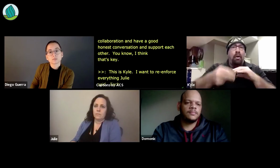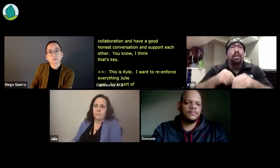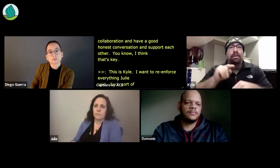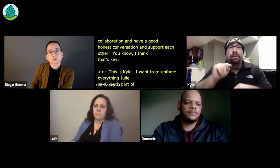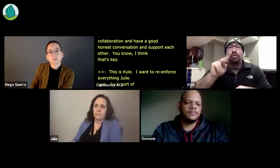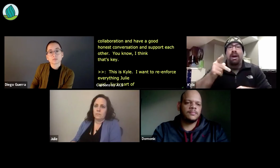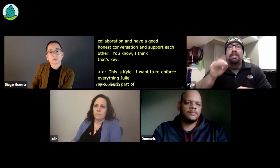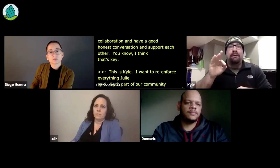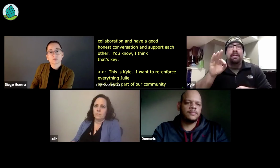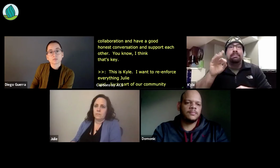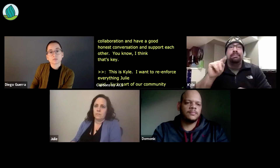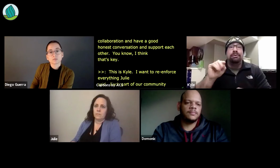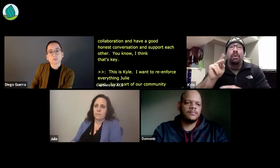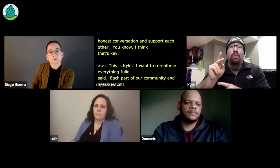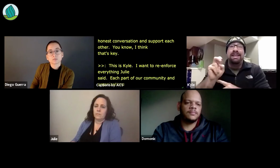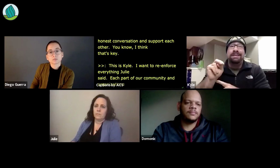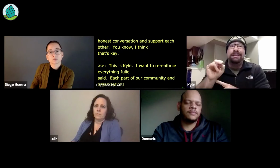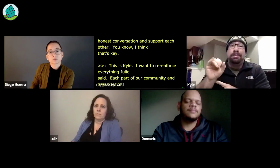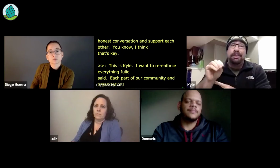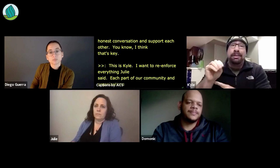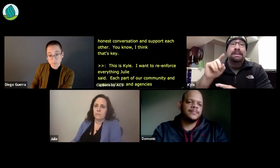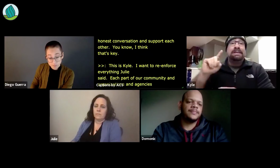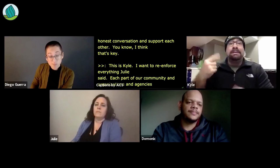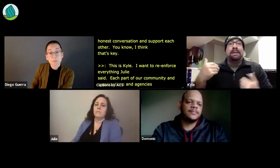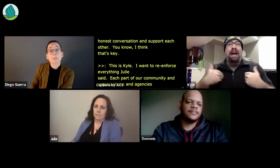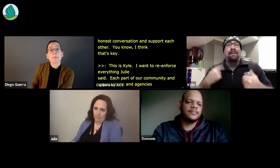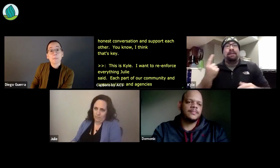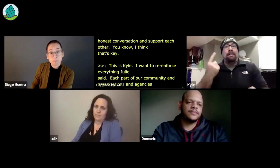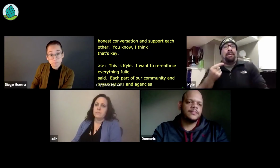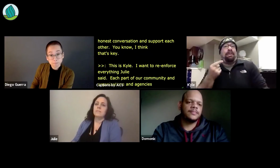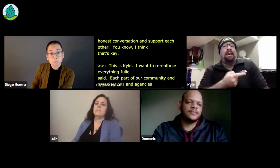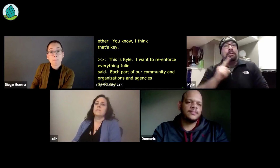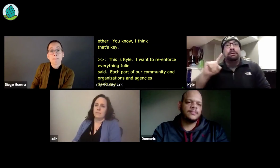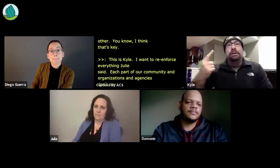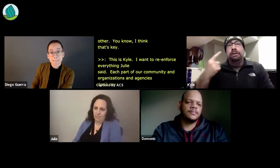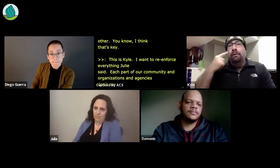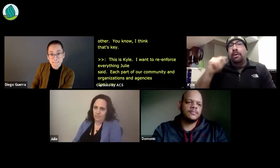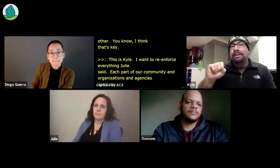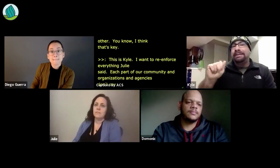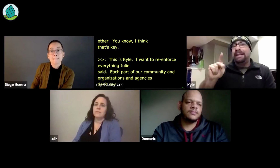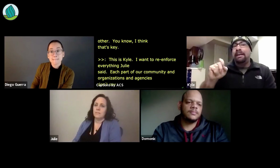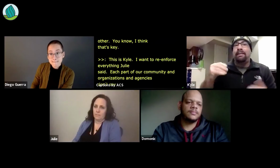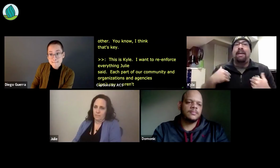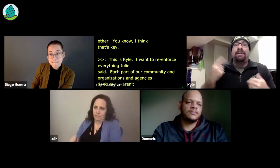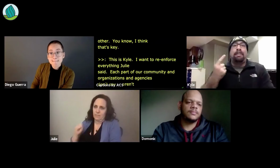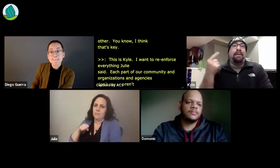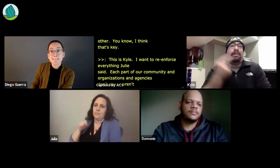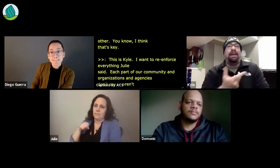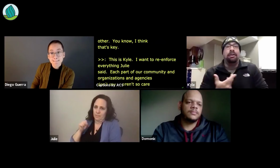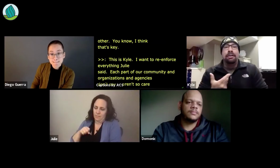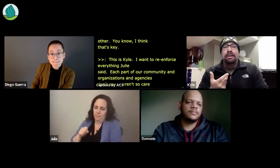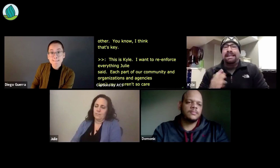They fall into this trap of having someone there just for the sake of having someone there. Very important to avoid that.